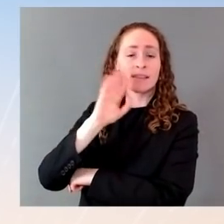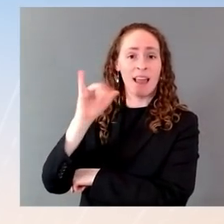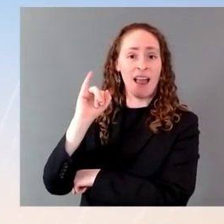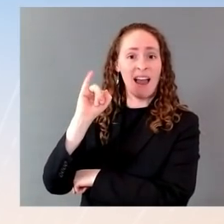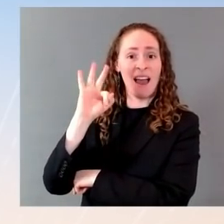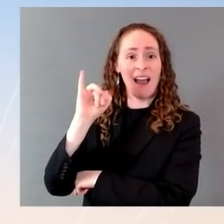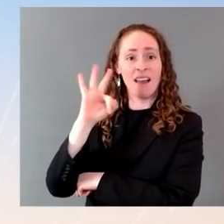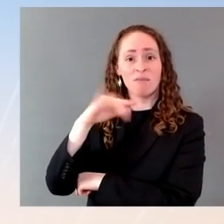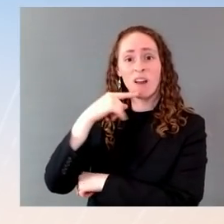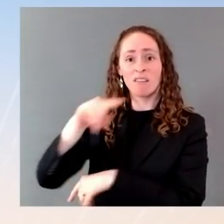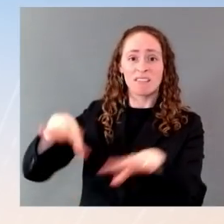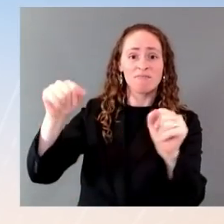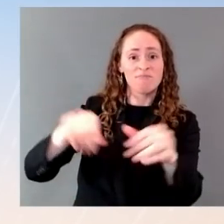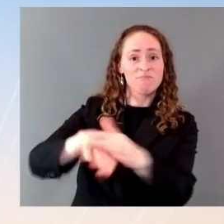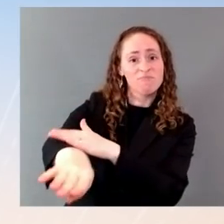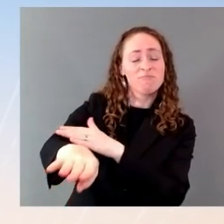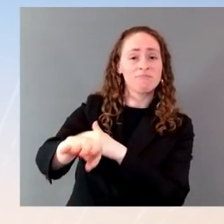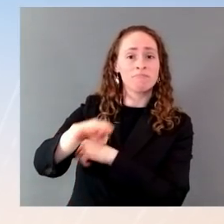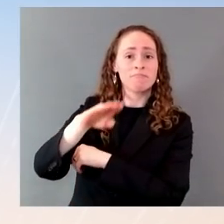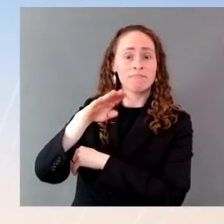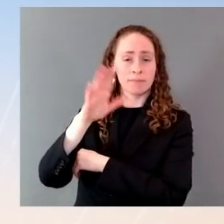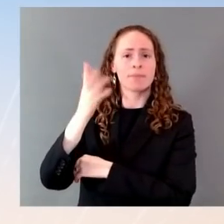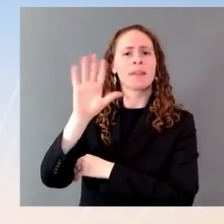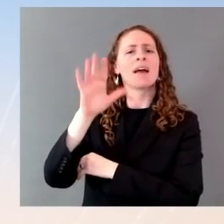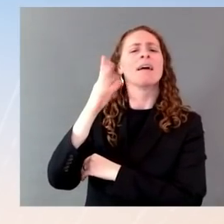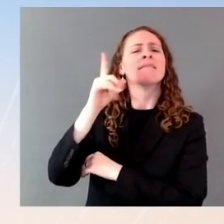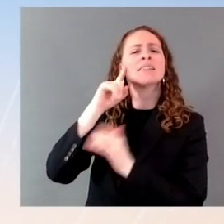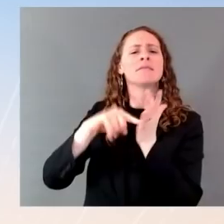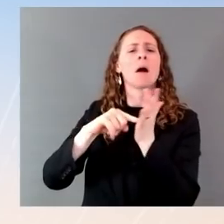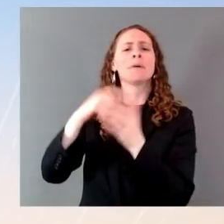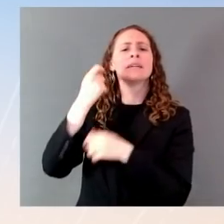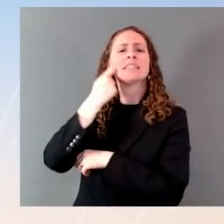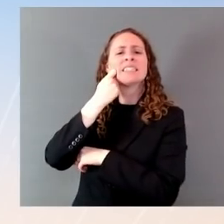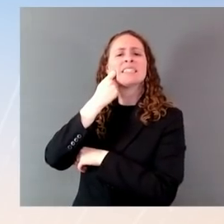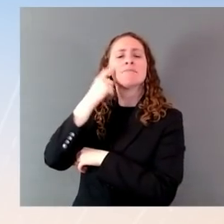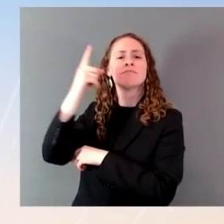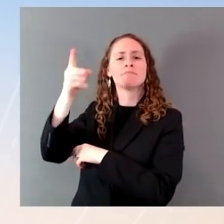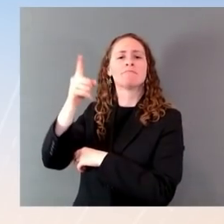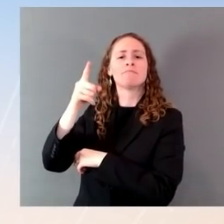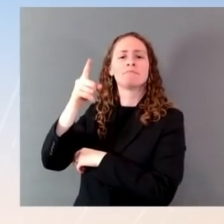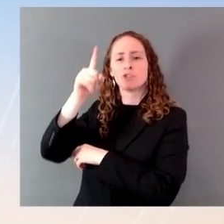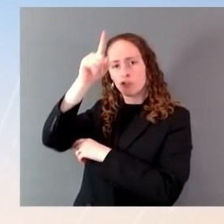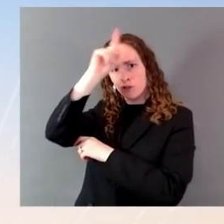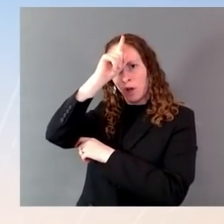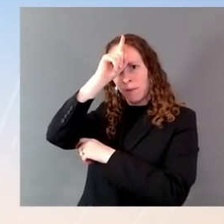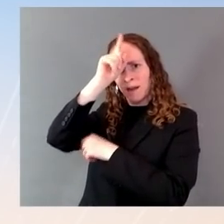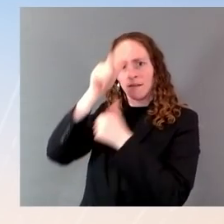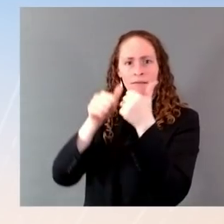there was discussion about what to do if Russia weaponized those gas supplies.